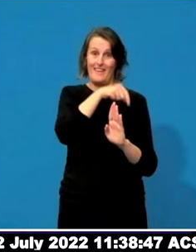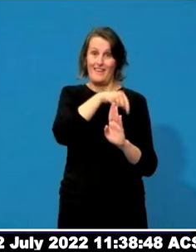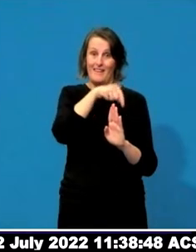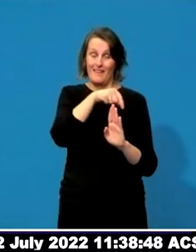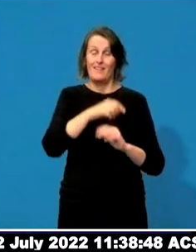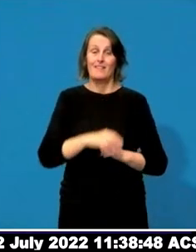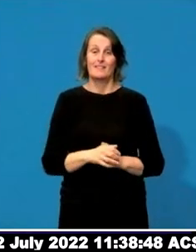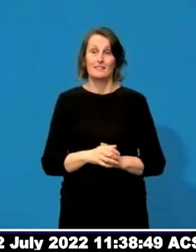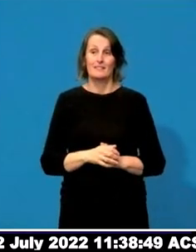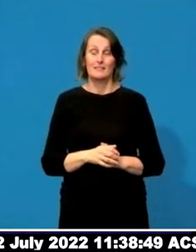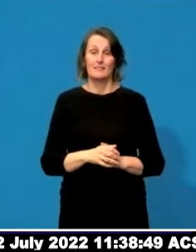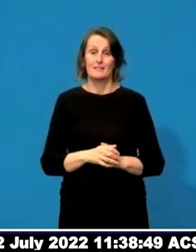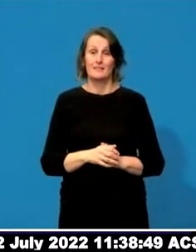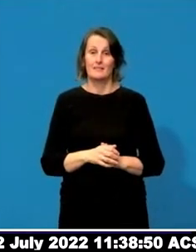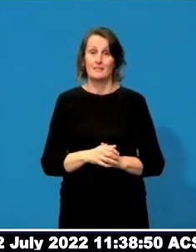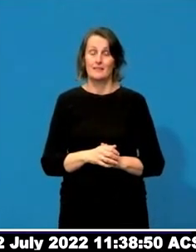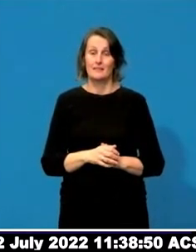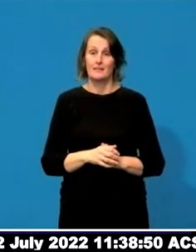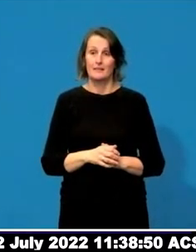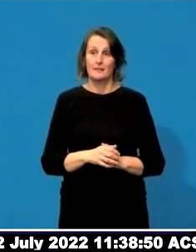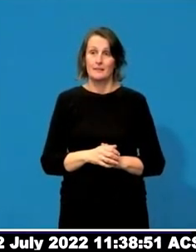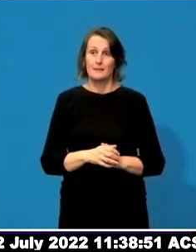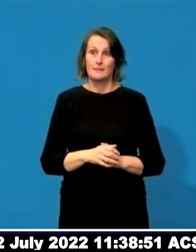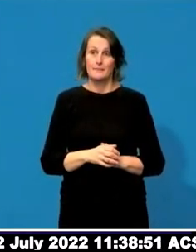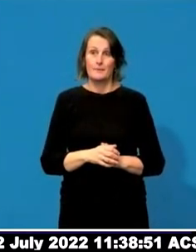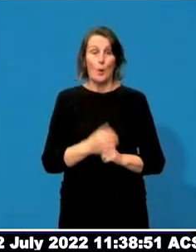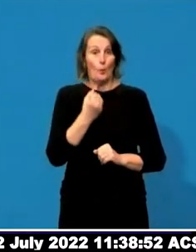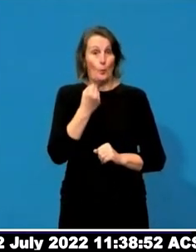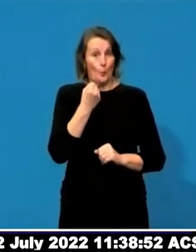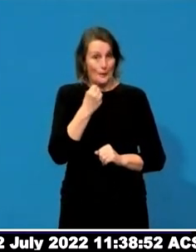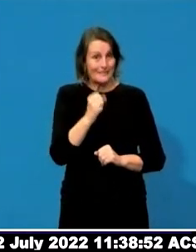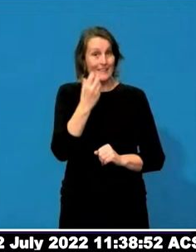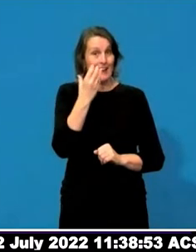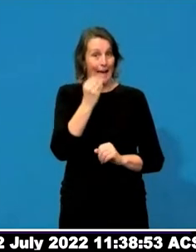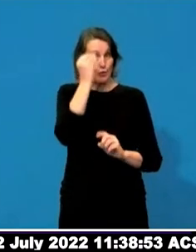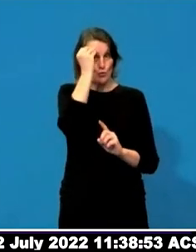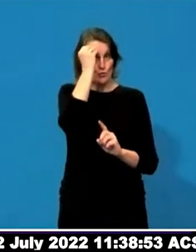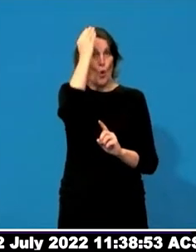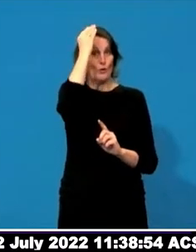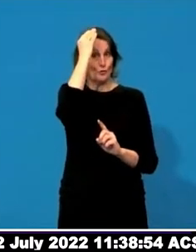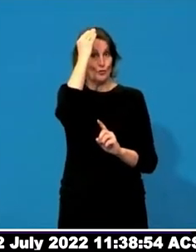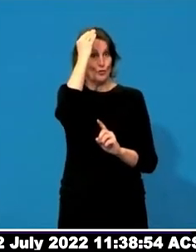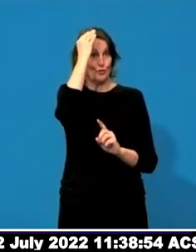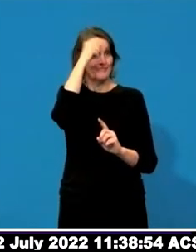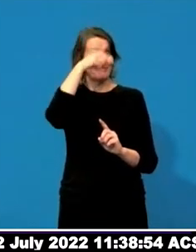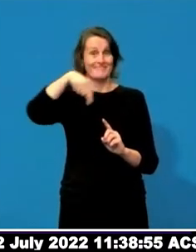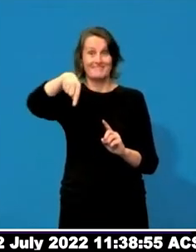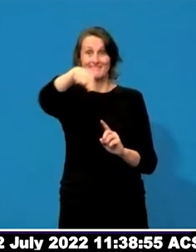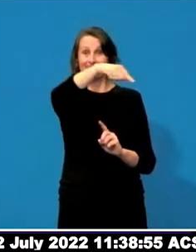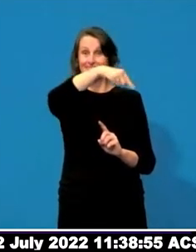we still have very much the knowledge base still within the First Nations community control sector,